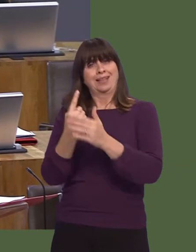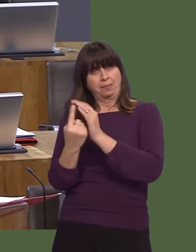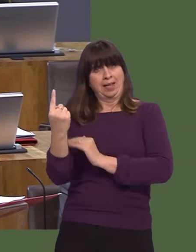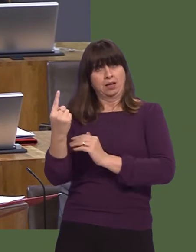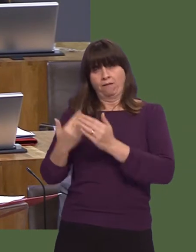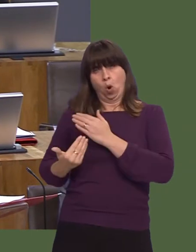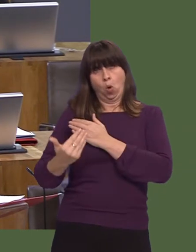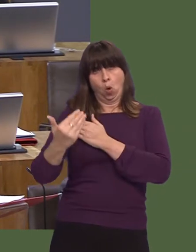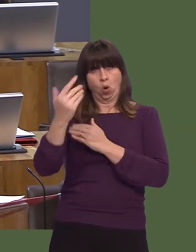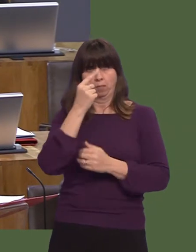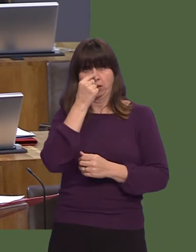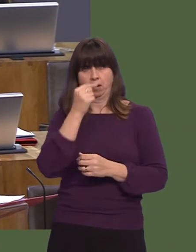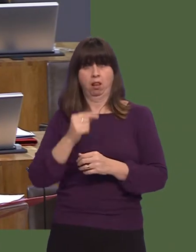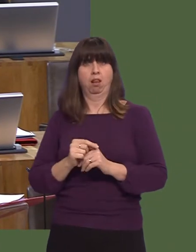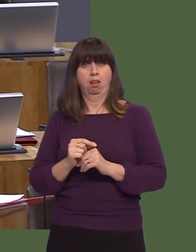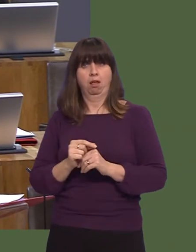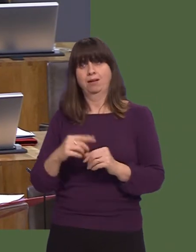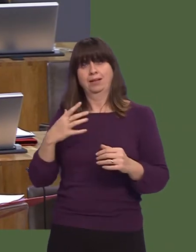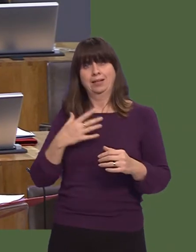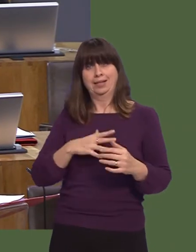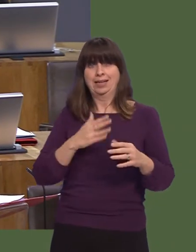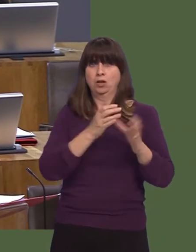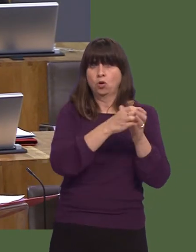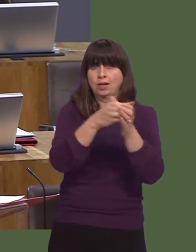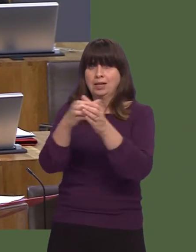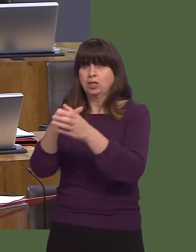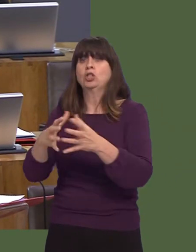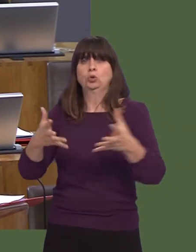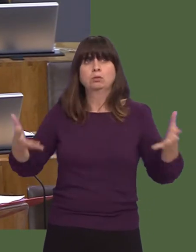organisations to promote dementia-friendly environments. We've seen an example from my